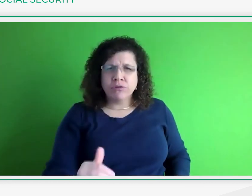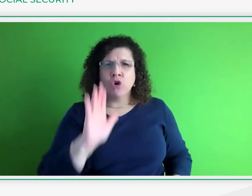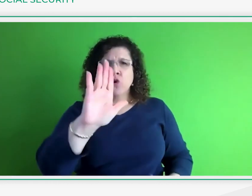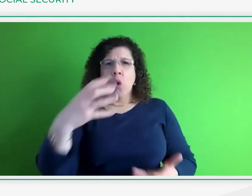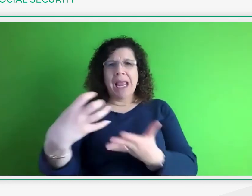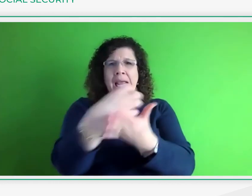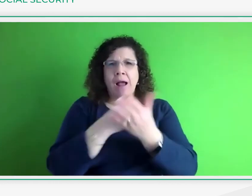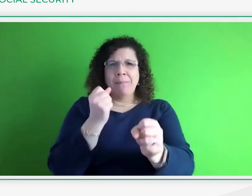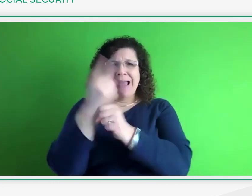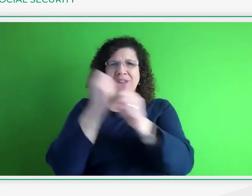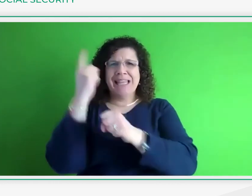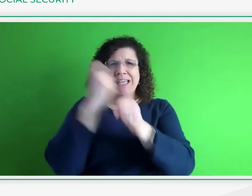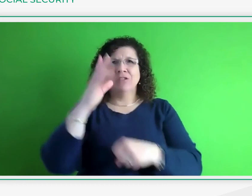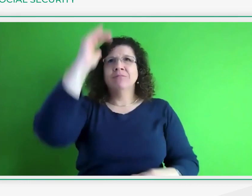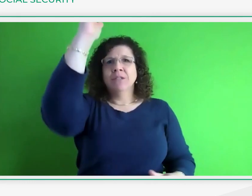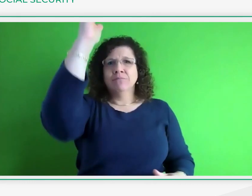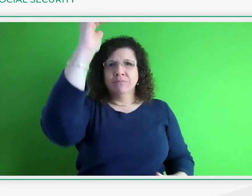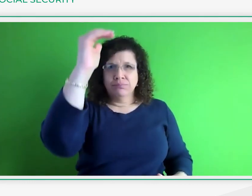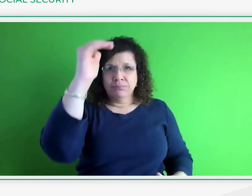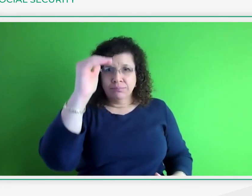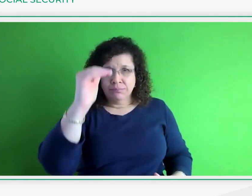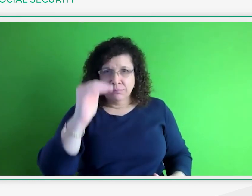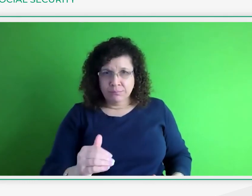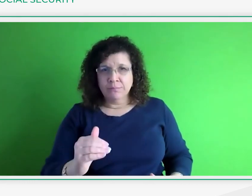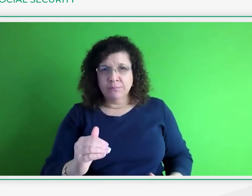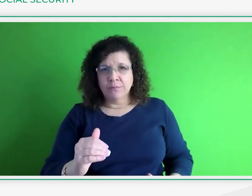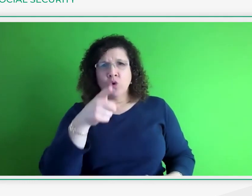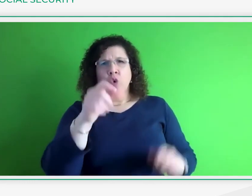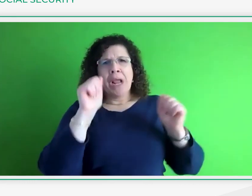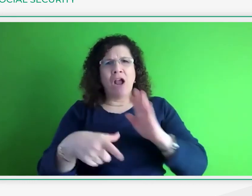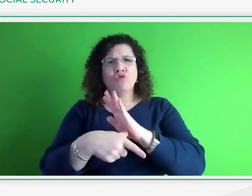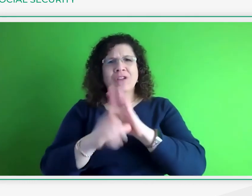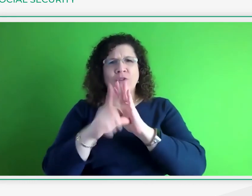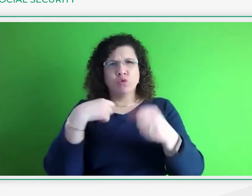and your income that you've earned every year.